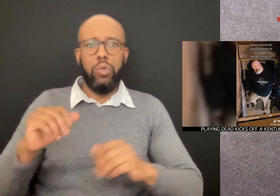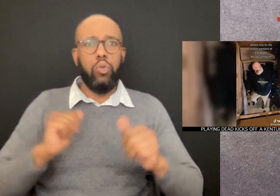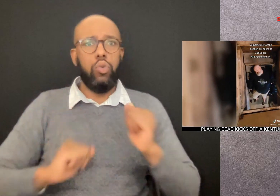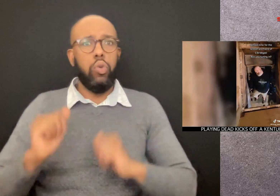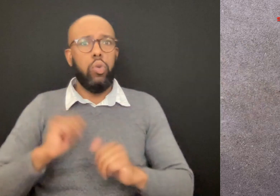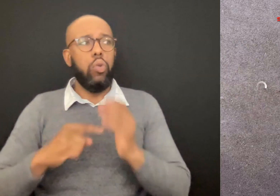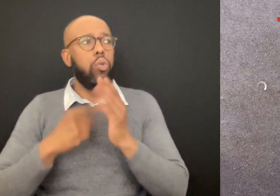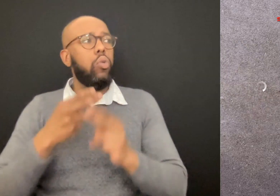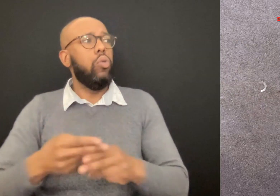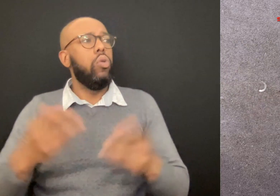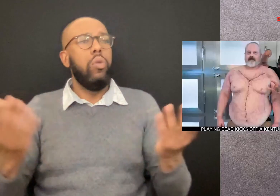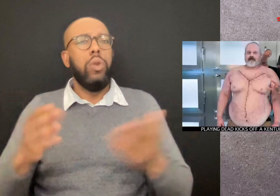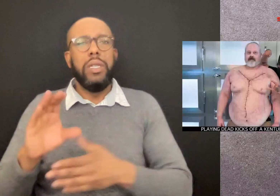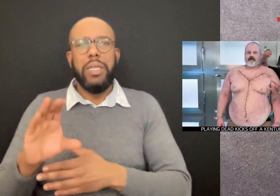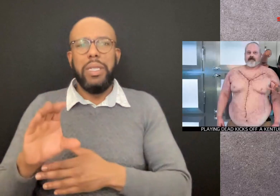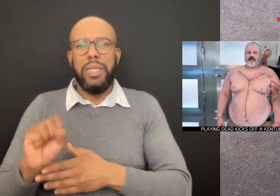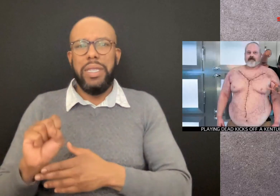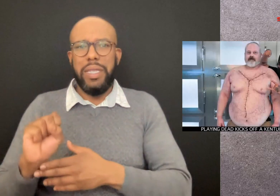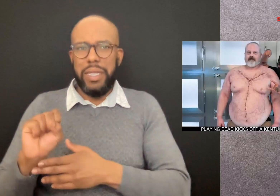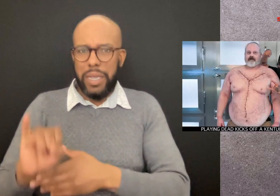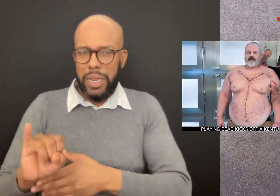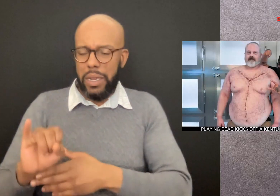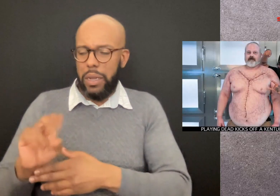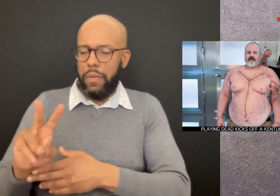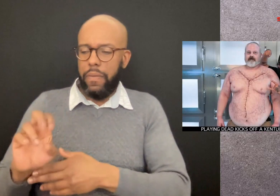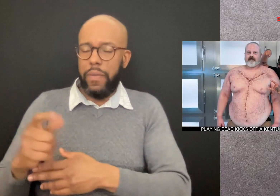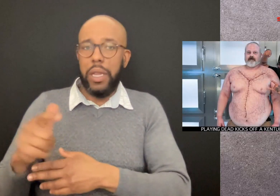After a year of auditioning Josh got his death wish.